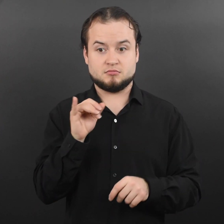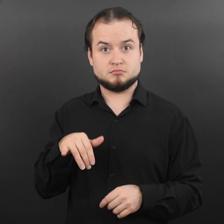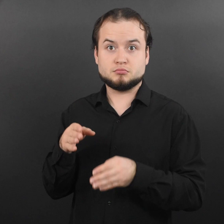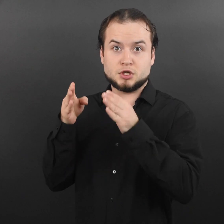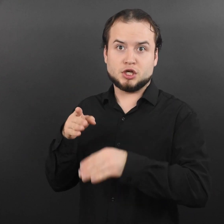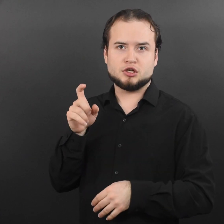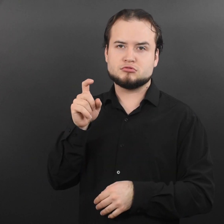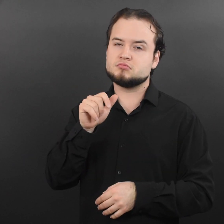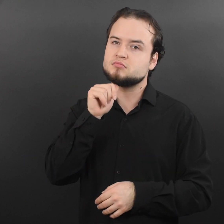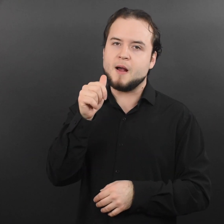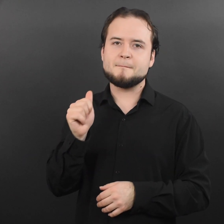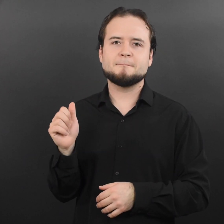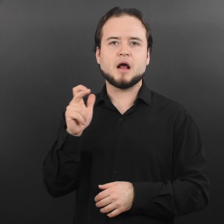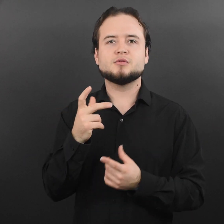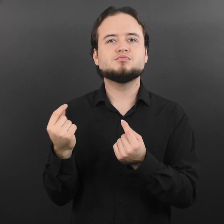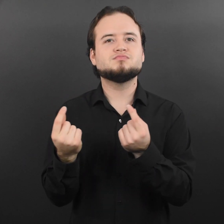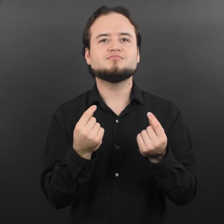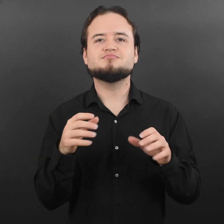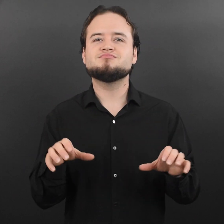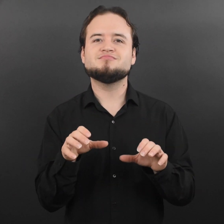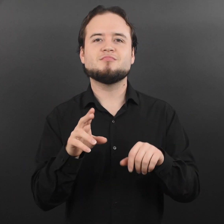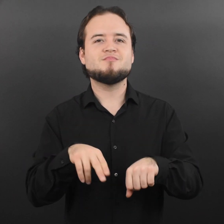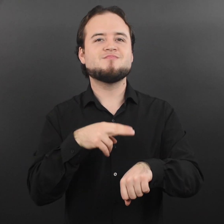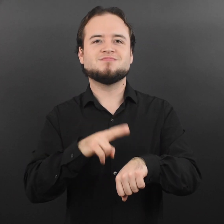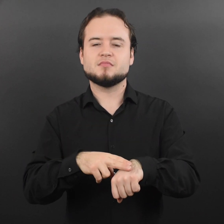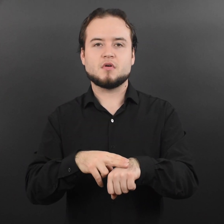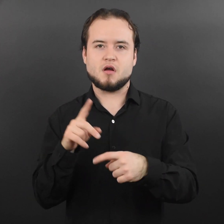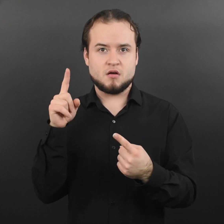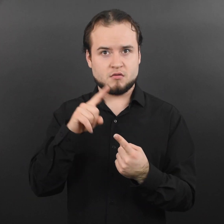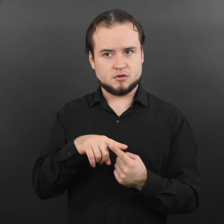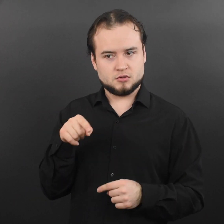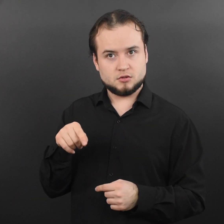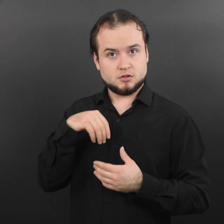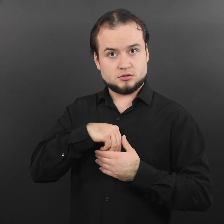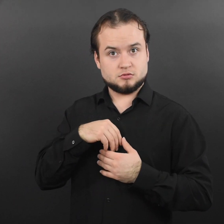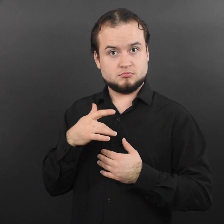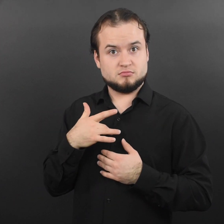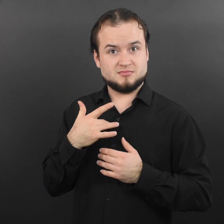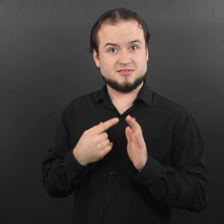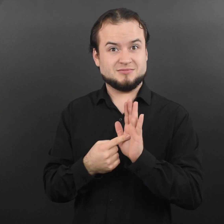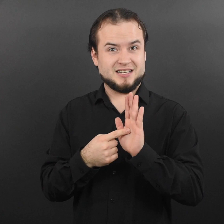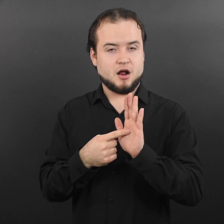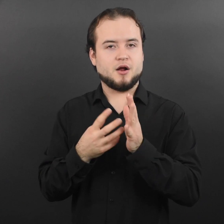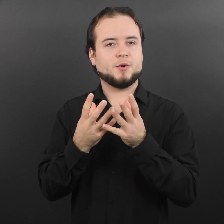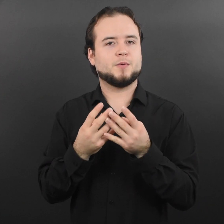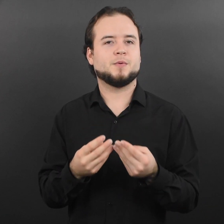If you have questions about your symptoms, contact a doctor or health care provider.